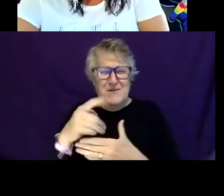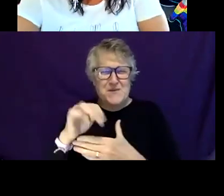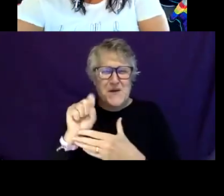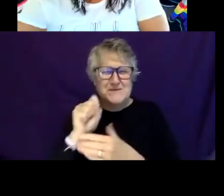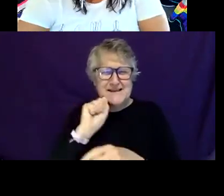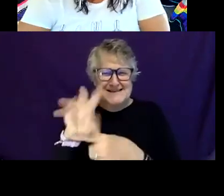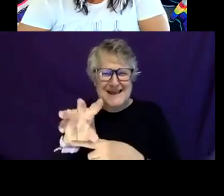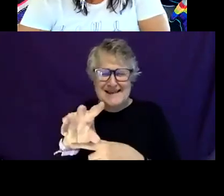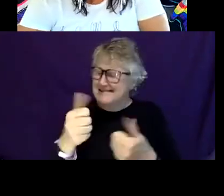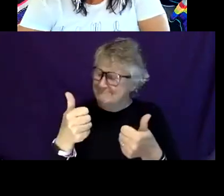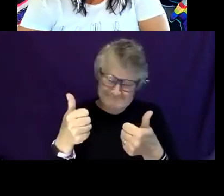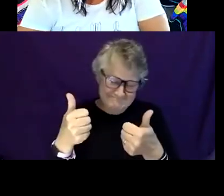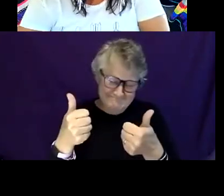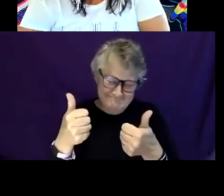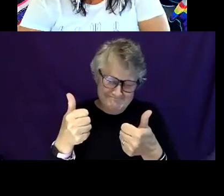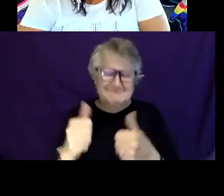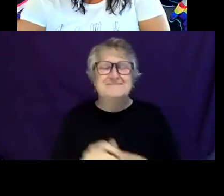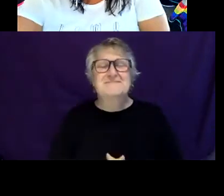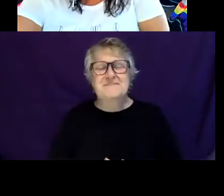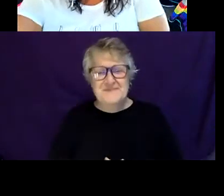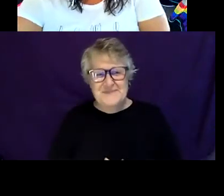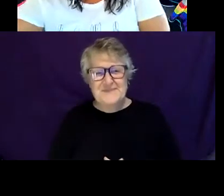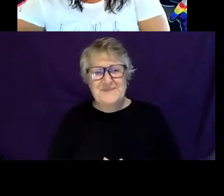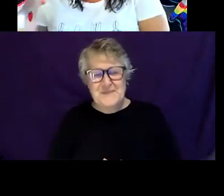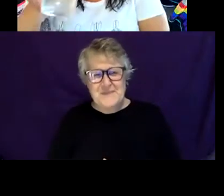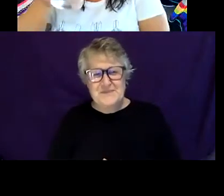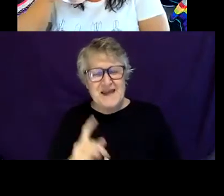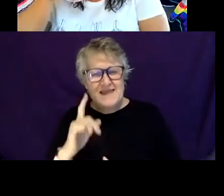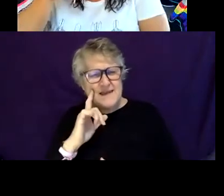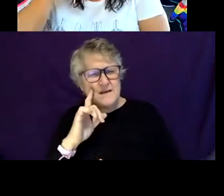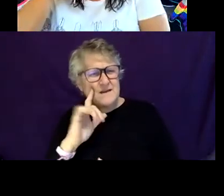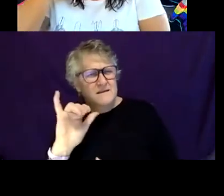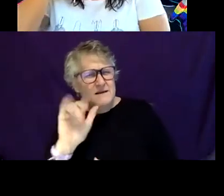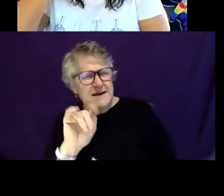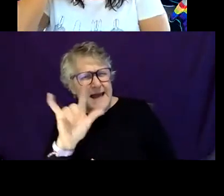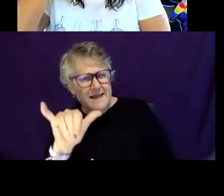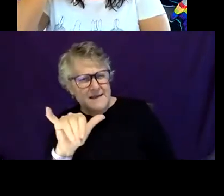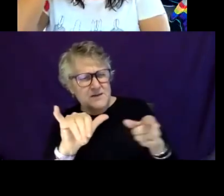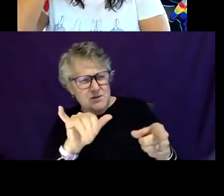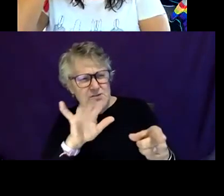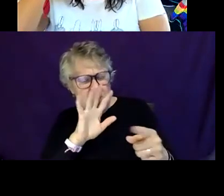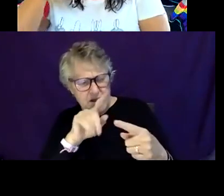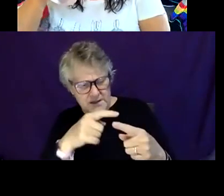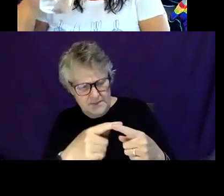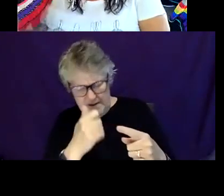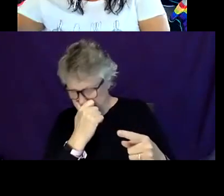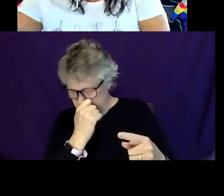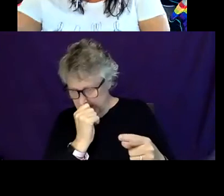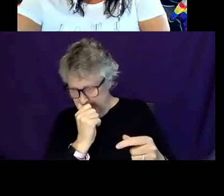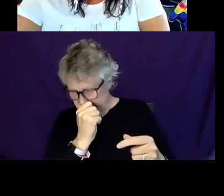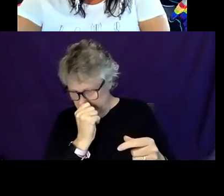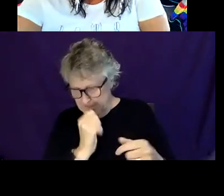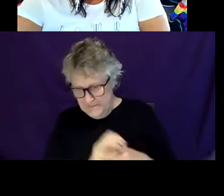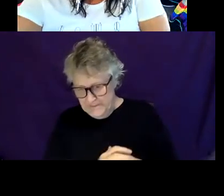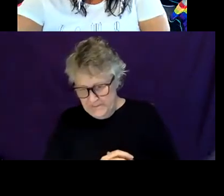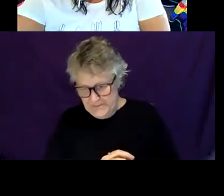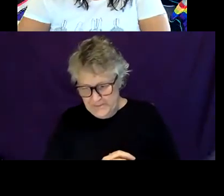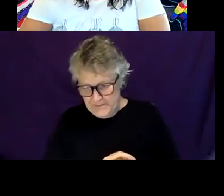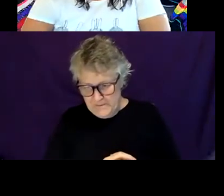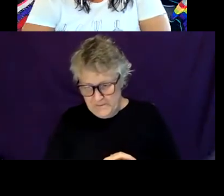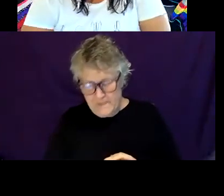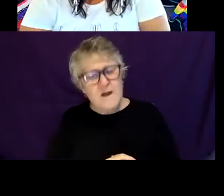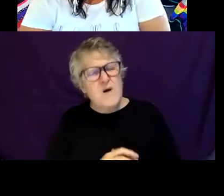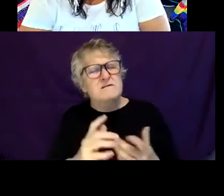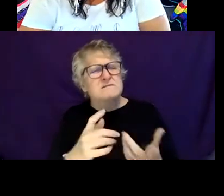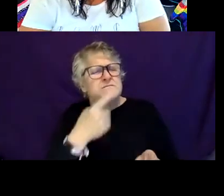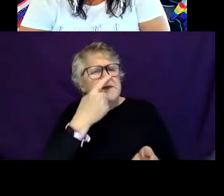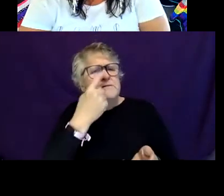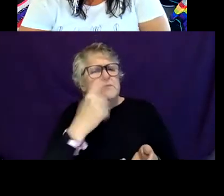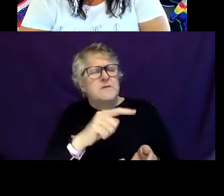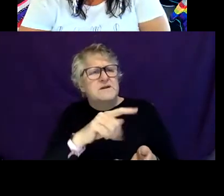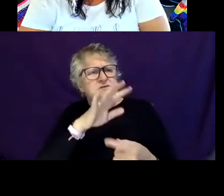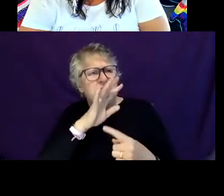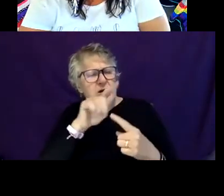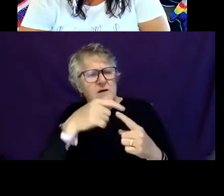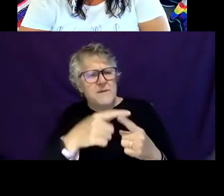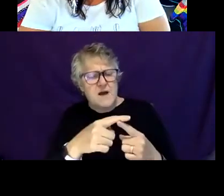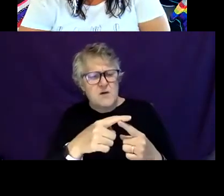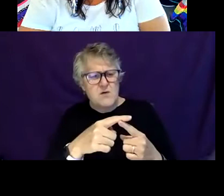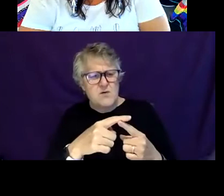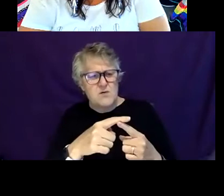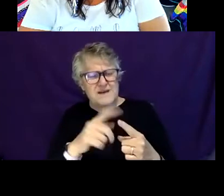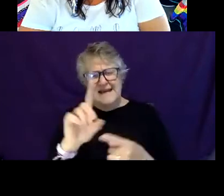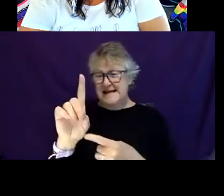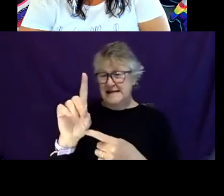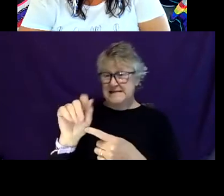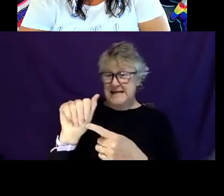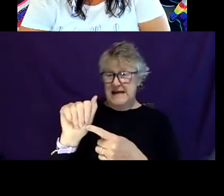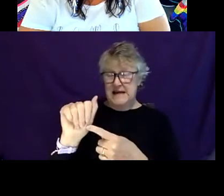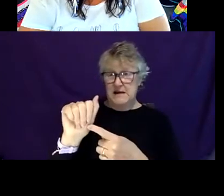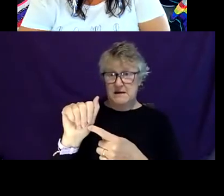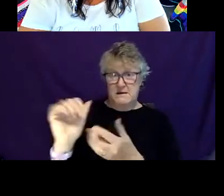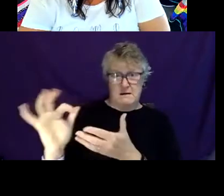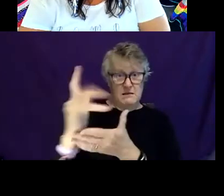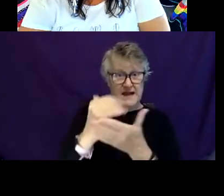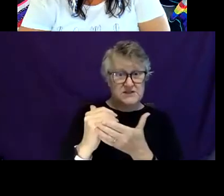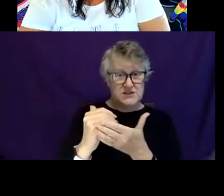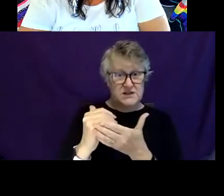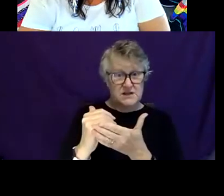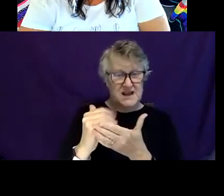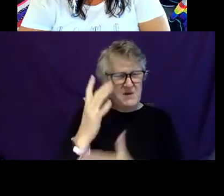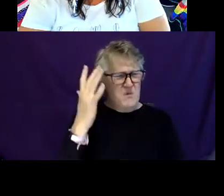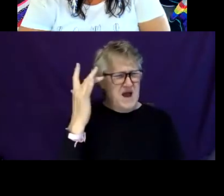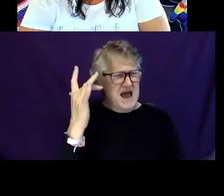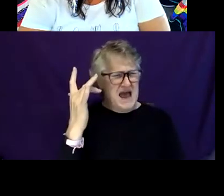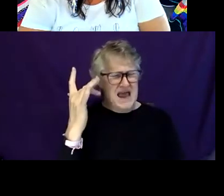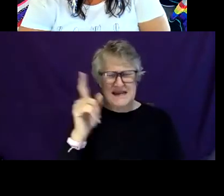I think um, you know, I think, as Kelly you were talking I was thinking about like, so why, I mean, if you would, the three of have been talking about like, why data collection is so fraught, like historically and now, you know we can kind point largely